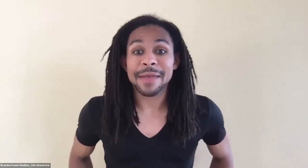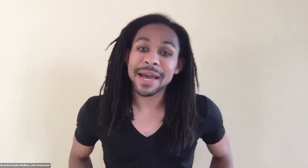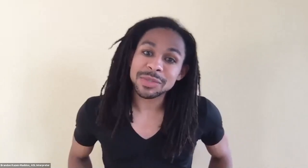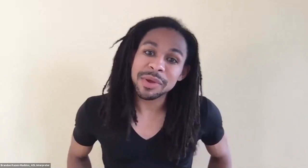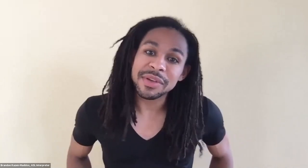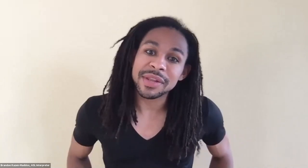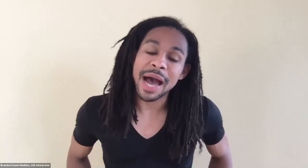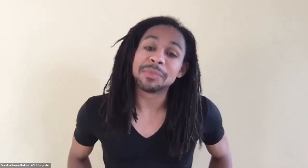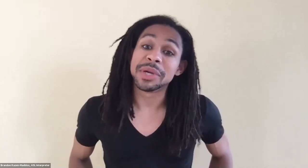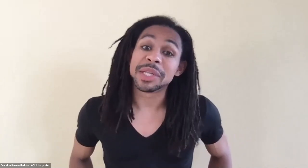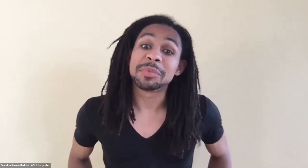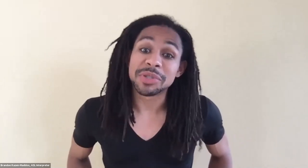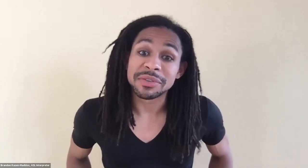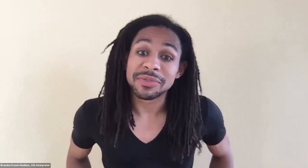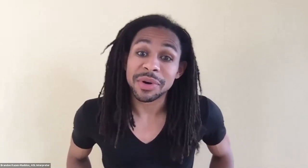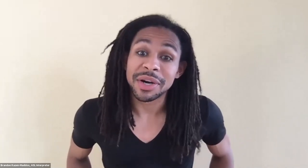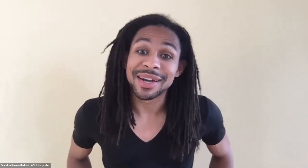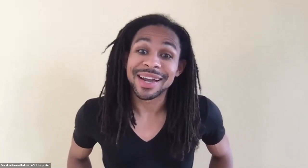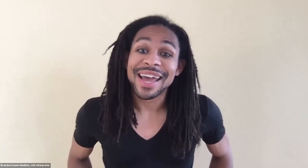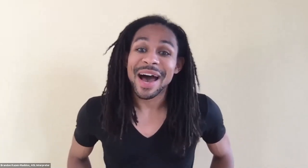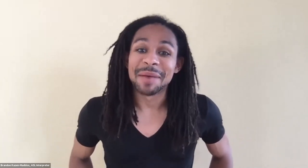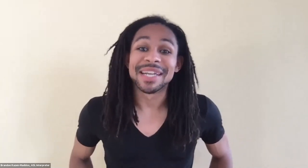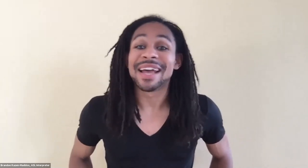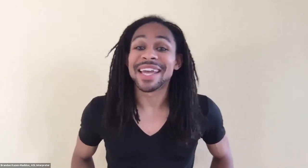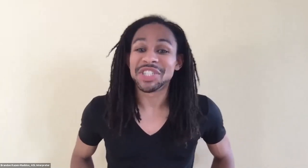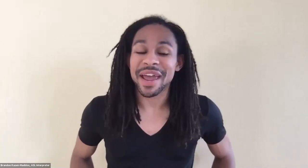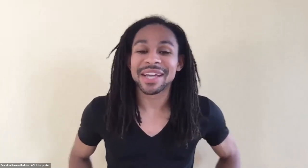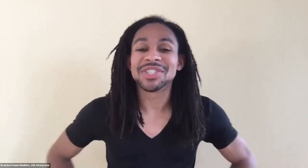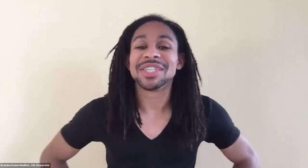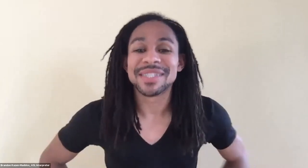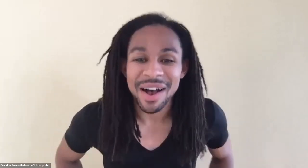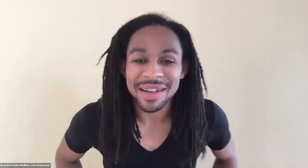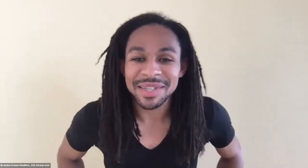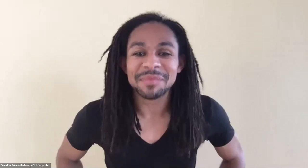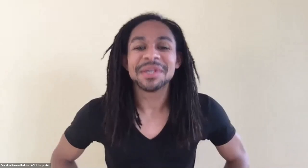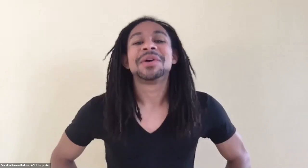And that's one thing that I'm really pushing for. And Elena Chang, she is awesome.